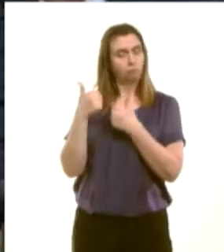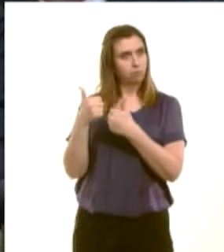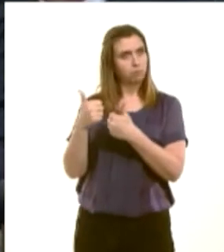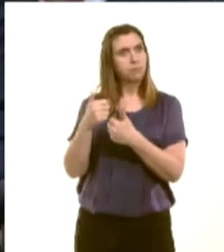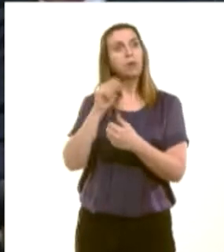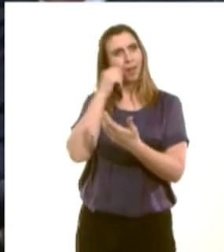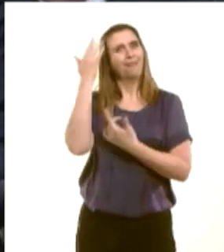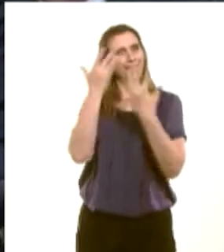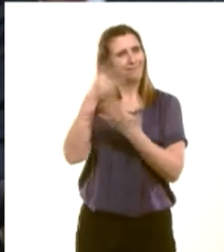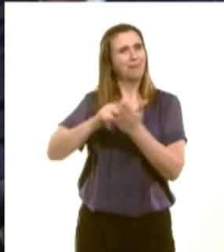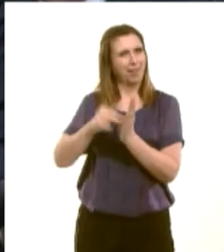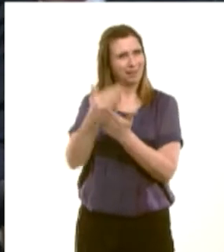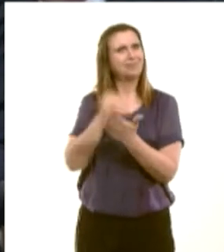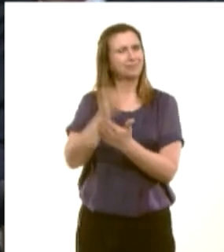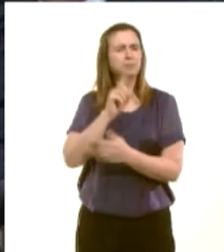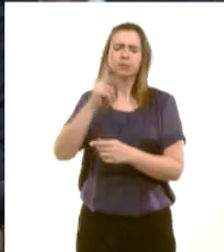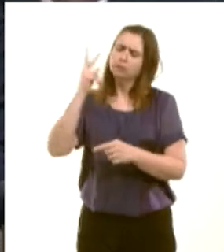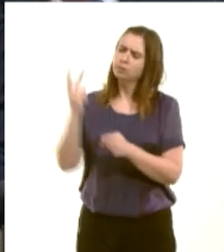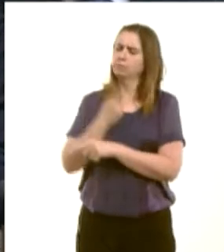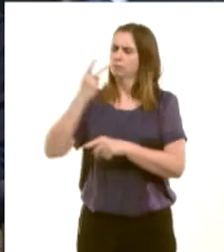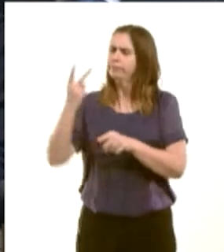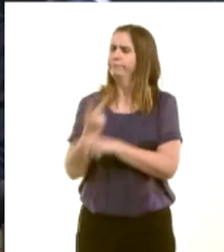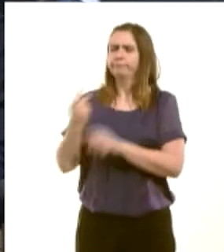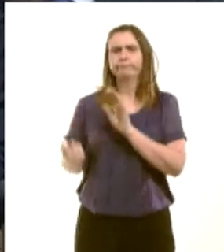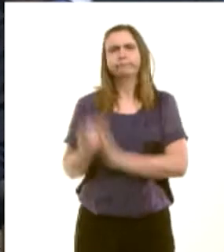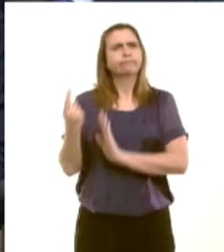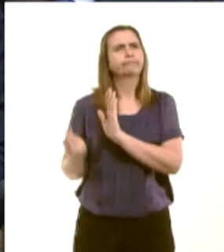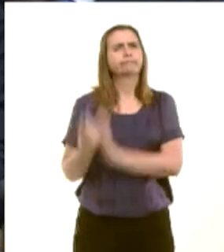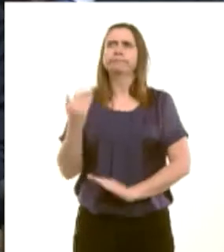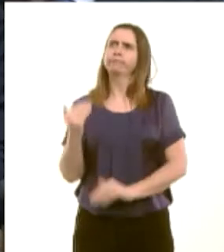time and time again, we are seeing these issues arise in north Wales. As Iíve said, this